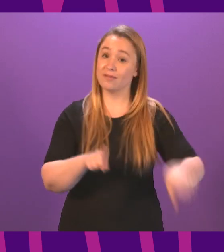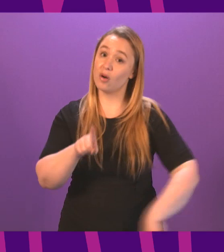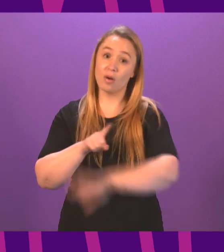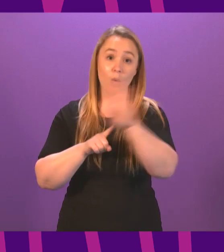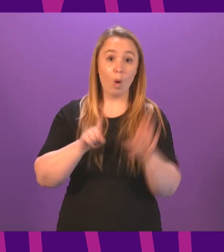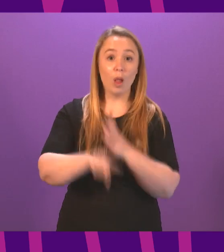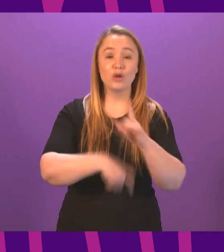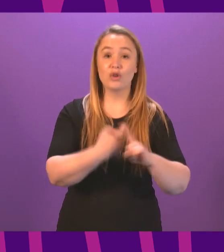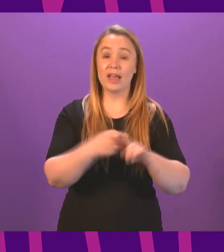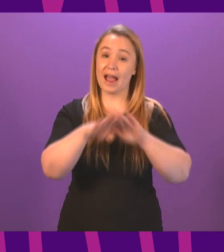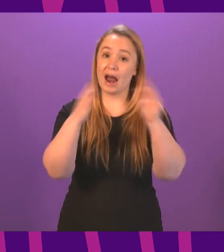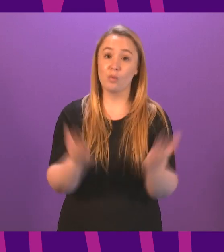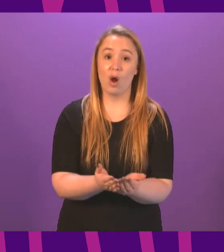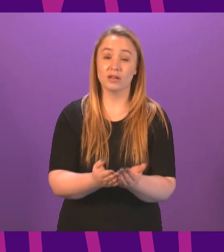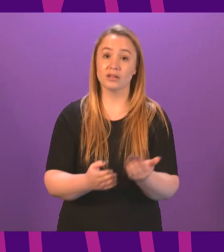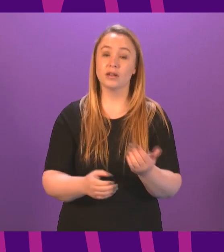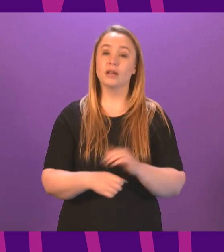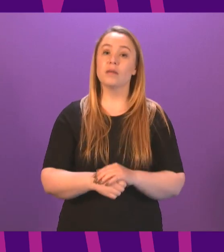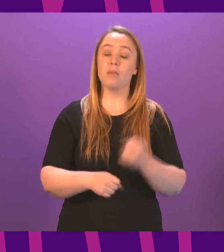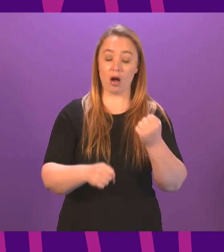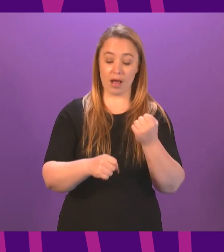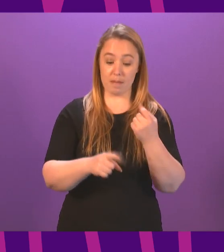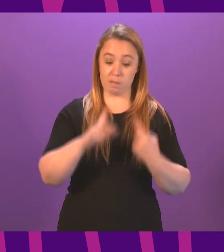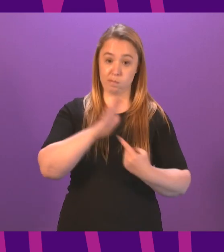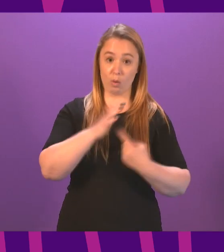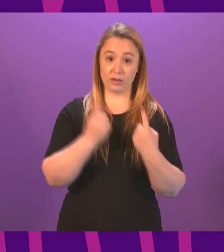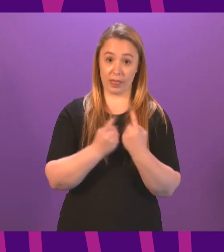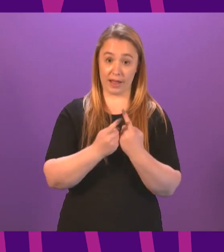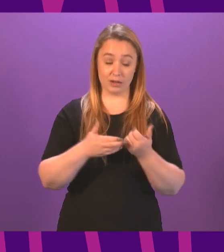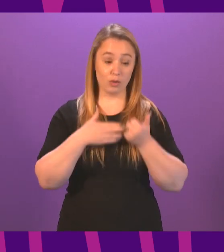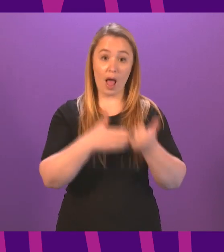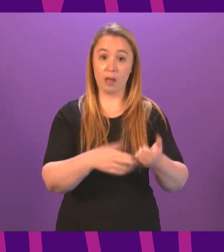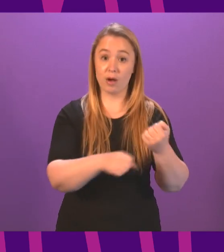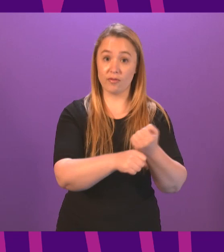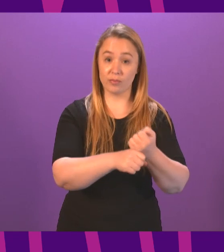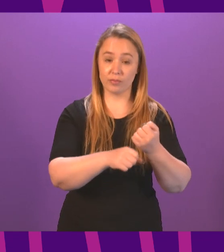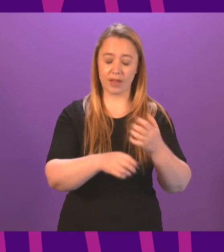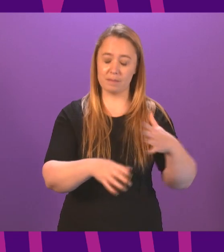thing that we can do for business is to get and keep the virus down, so that we can open